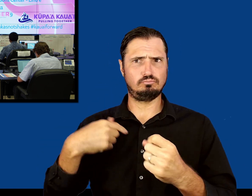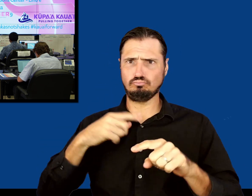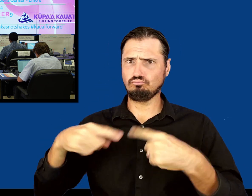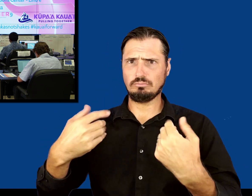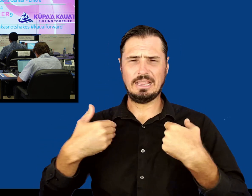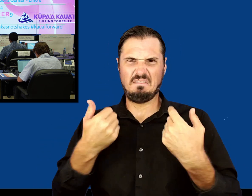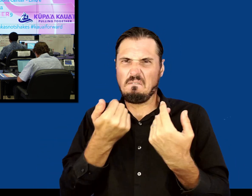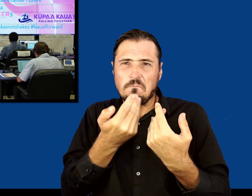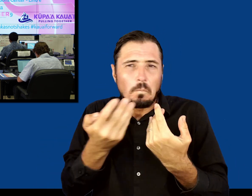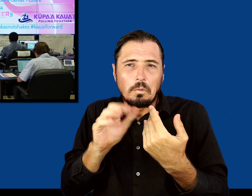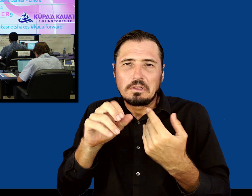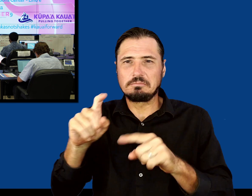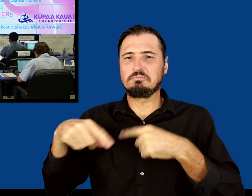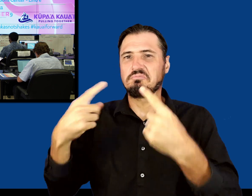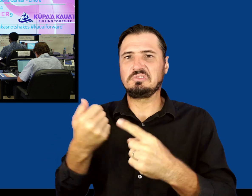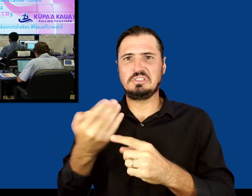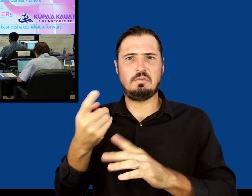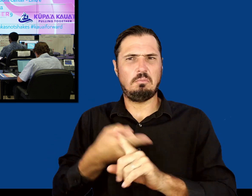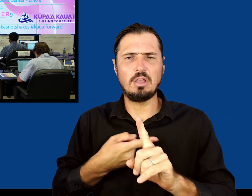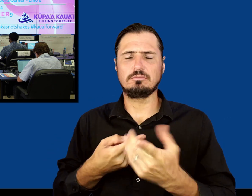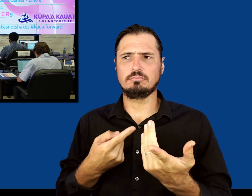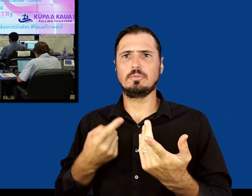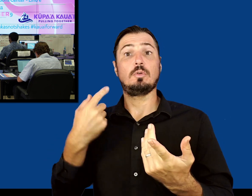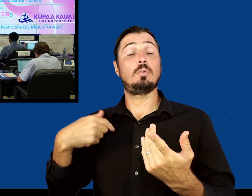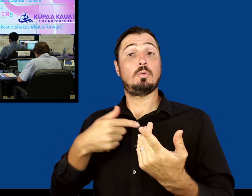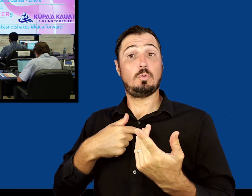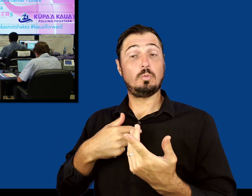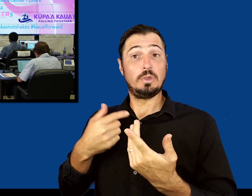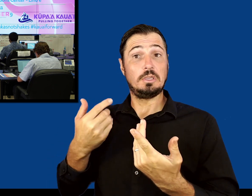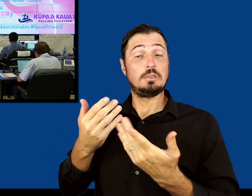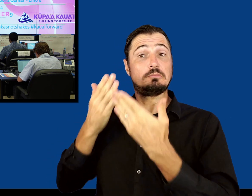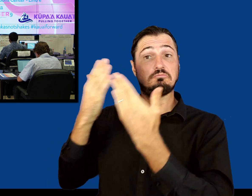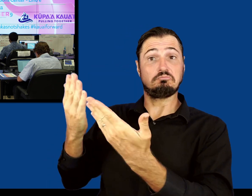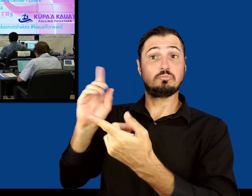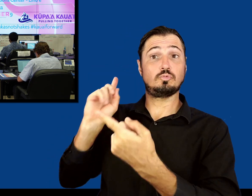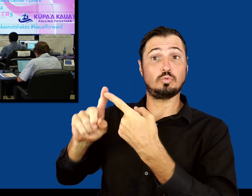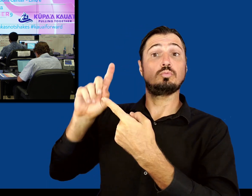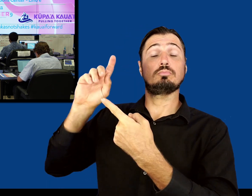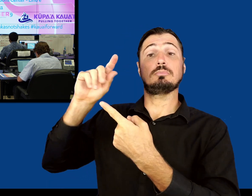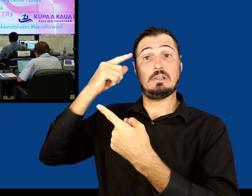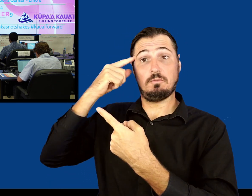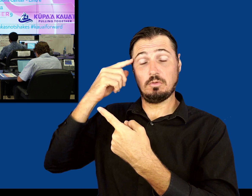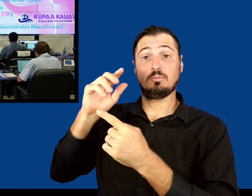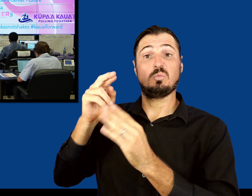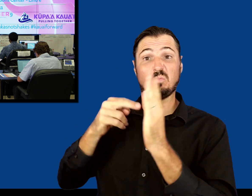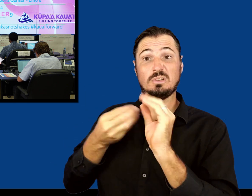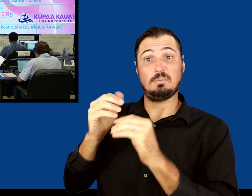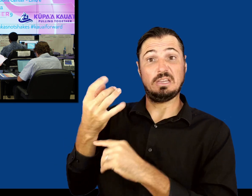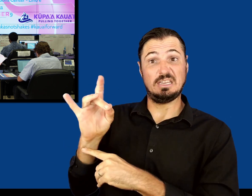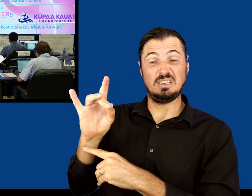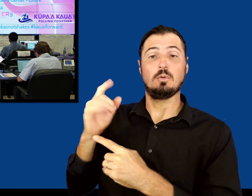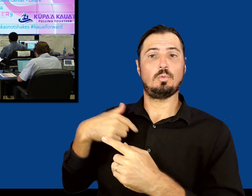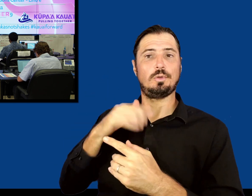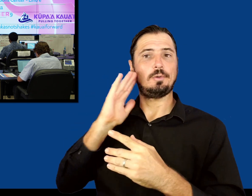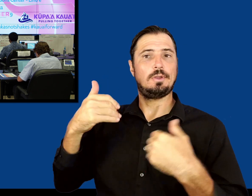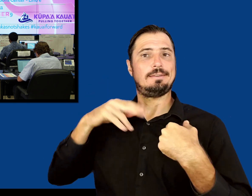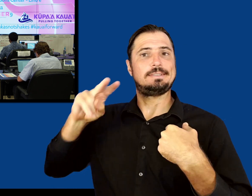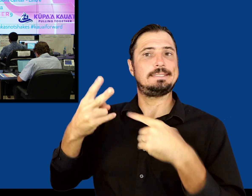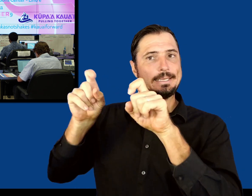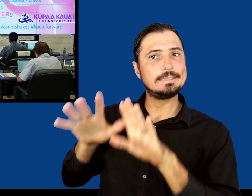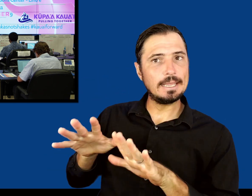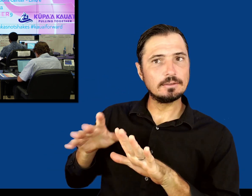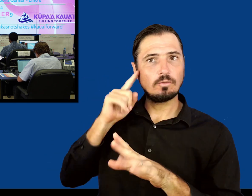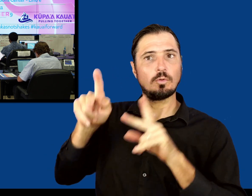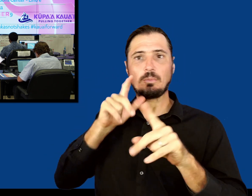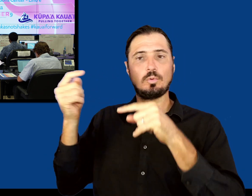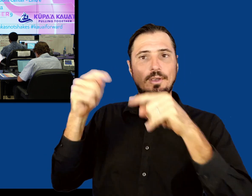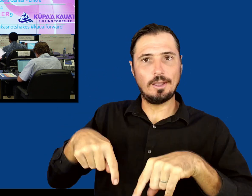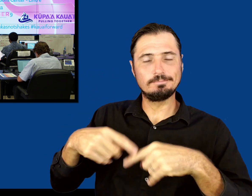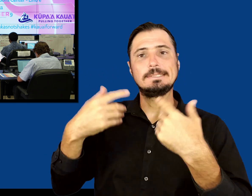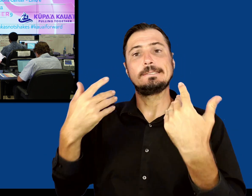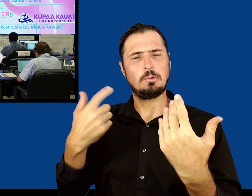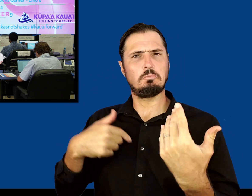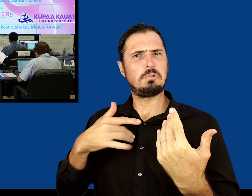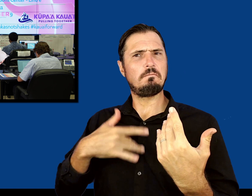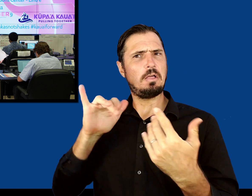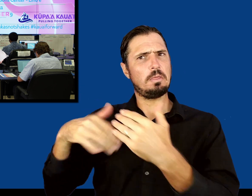Our county proposed a second-test system, via Rule 18, which we felt would help to achieve our goal to reopen our economy in a phased, responsible approach. Unfortunately, our proposed Rule